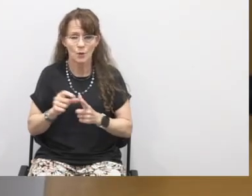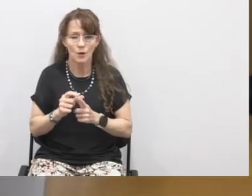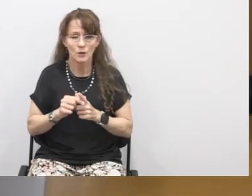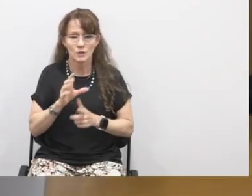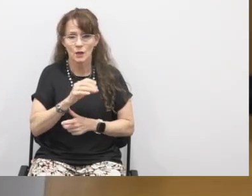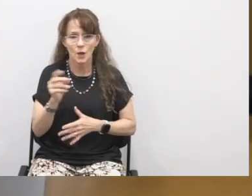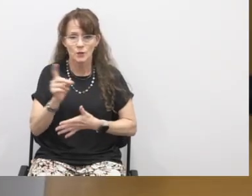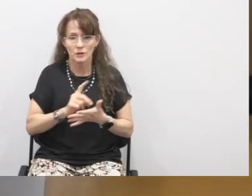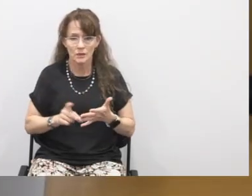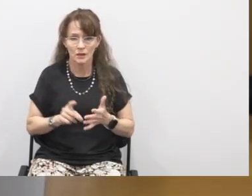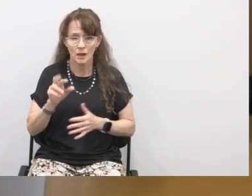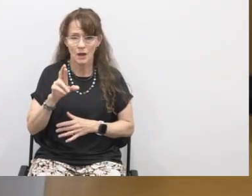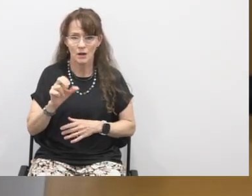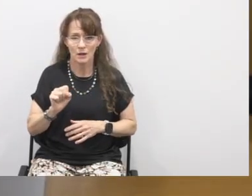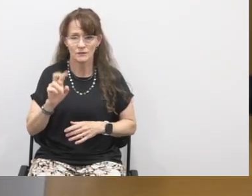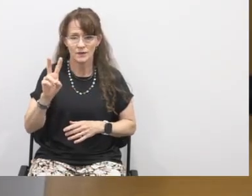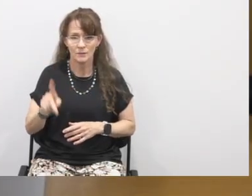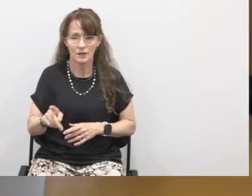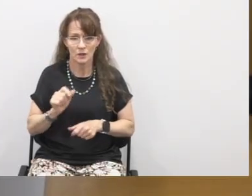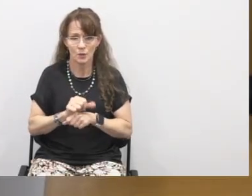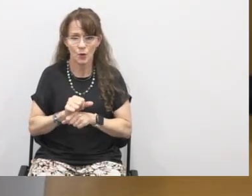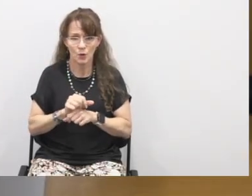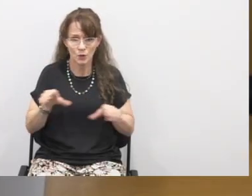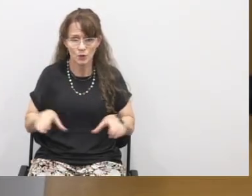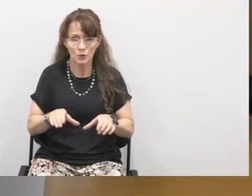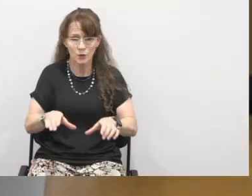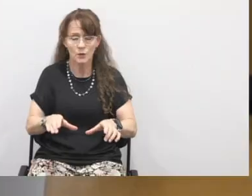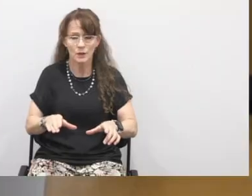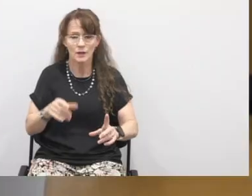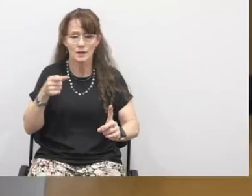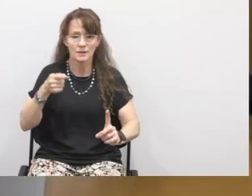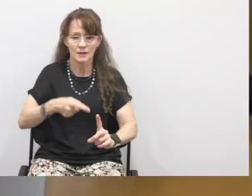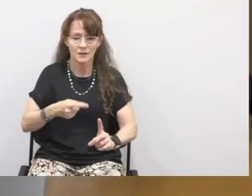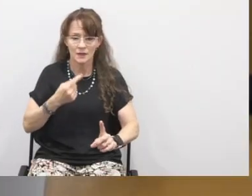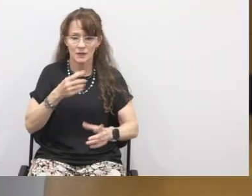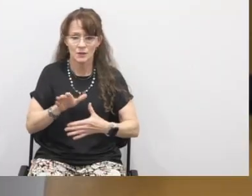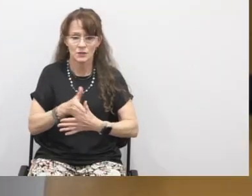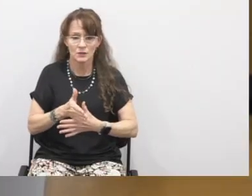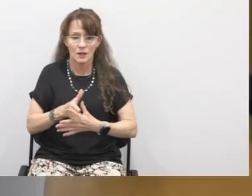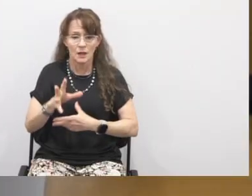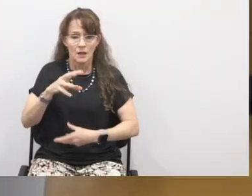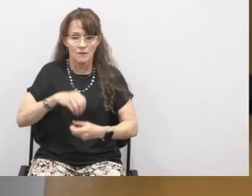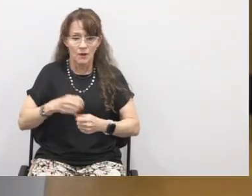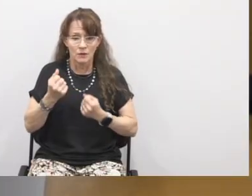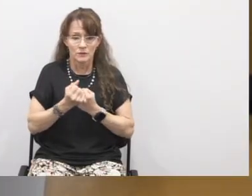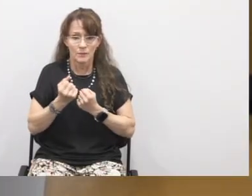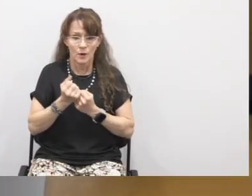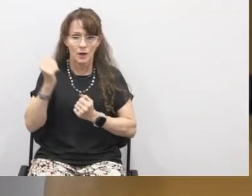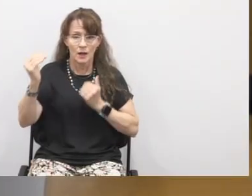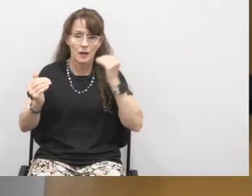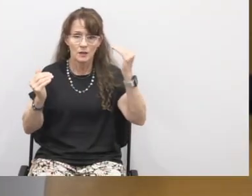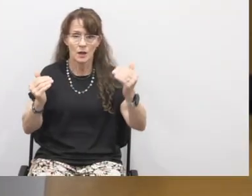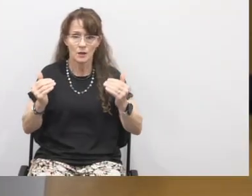In RSVP, the work that you're doing and specifically Lydia what you shared, involves supporting adults, co-designing,